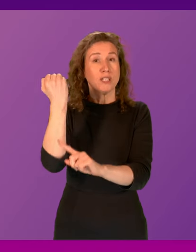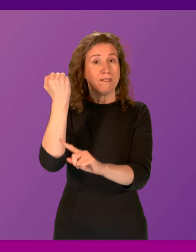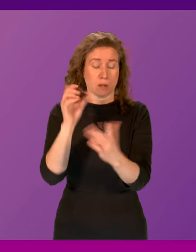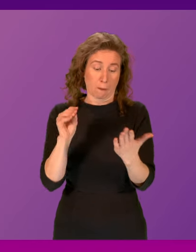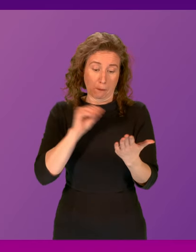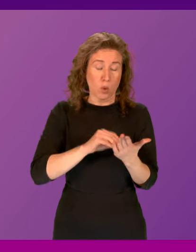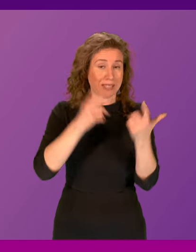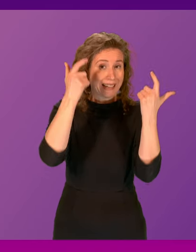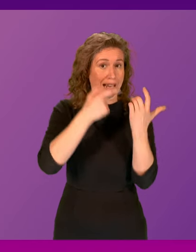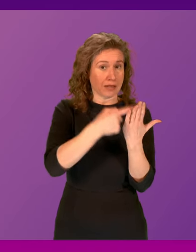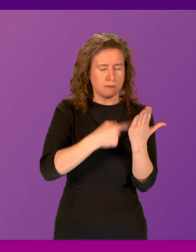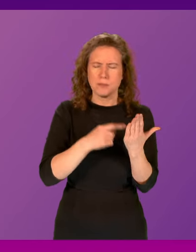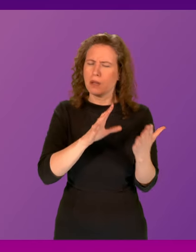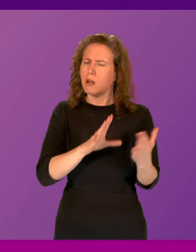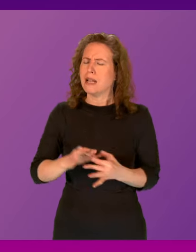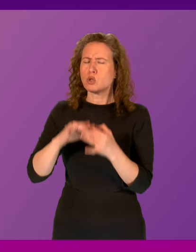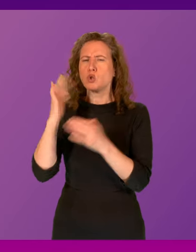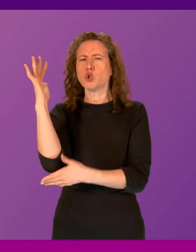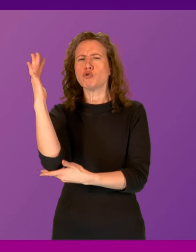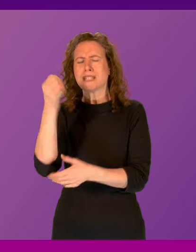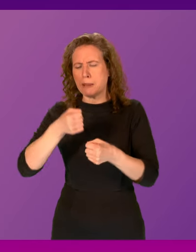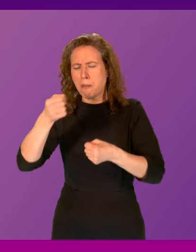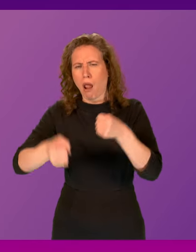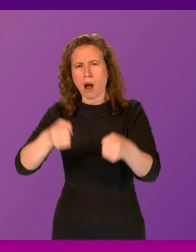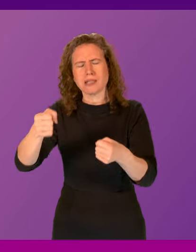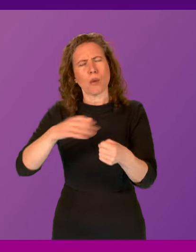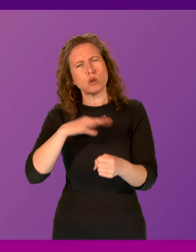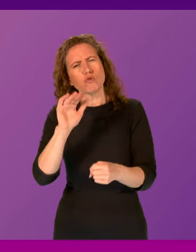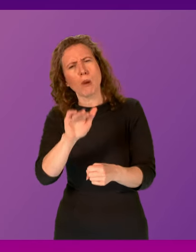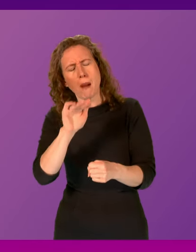With regard to tree planting, I remind Alex Cole-Hamilton that around 75 per cent of all